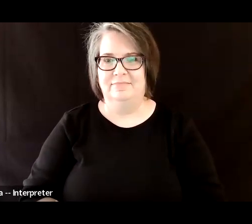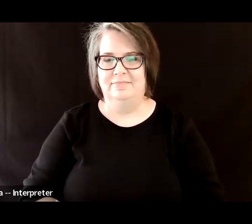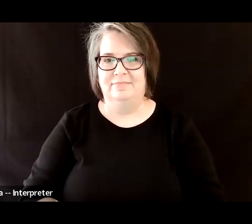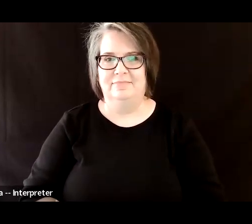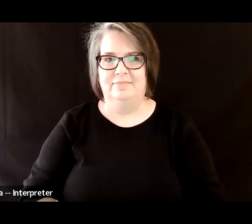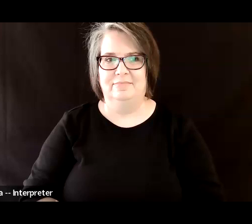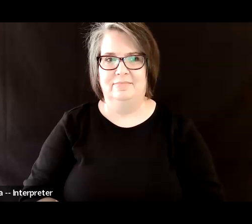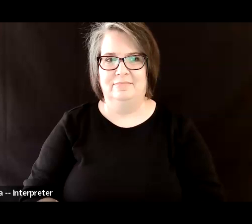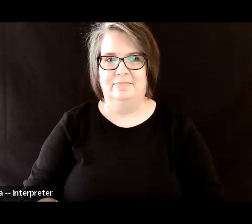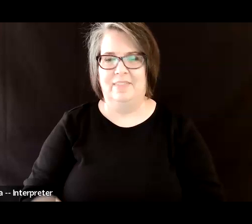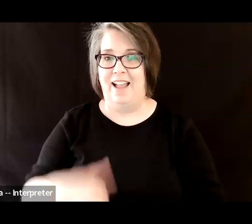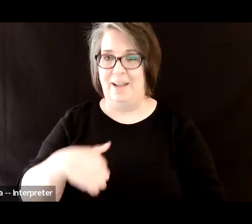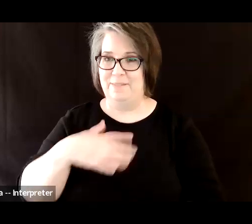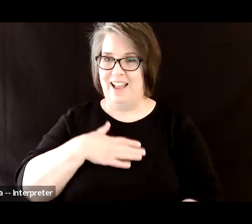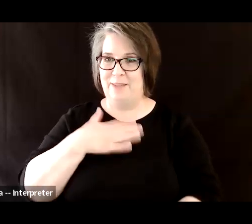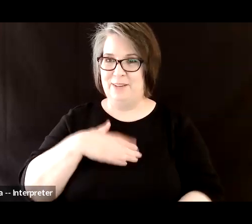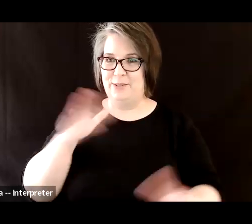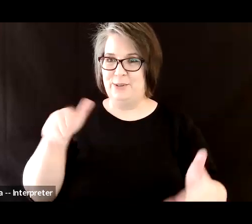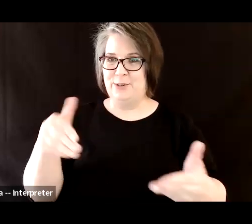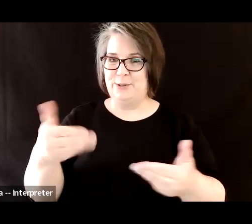I am happy to introduce our presenter,, he is also my